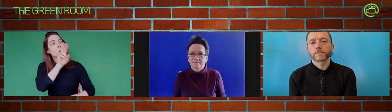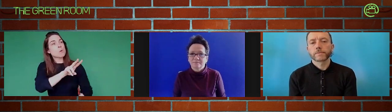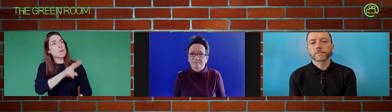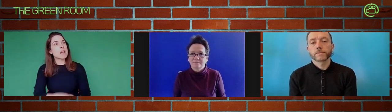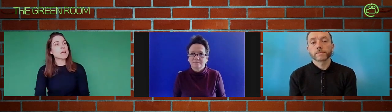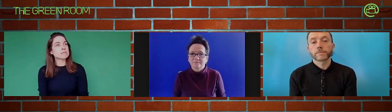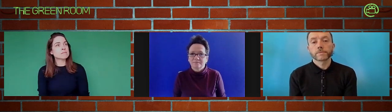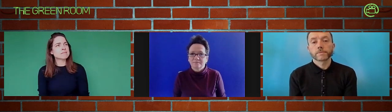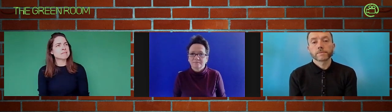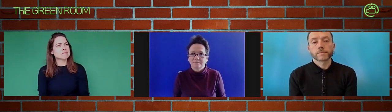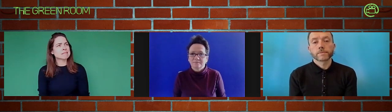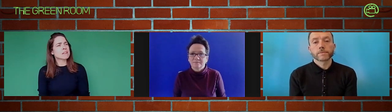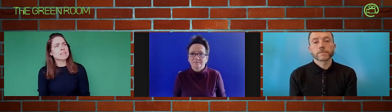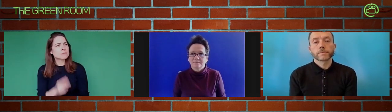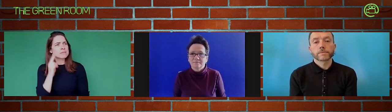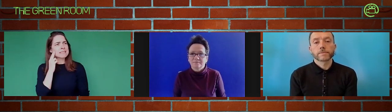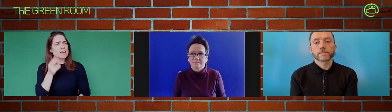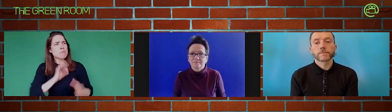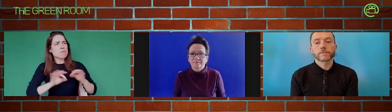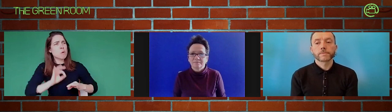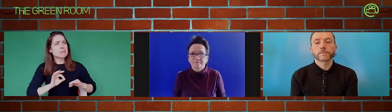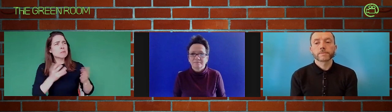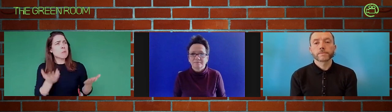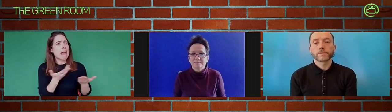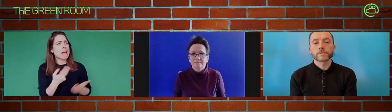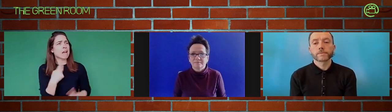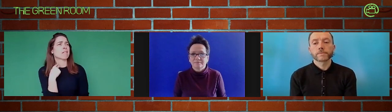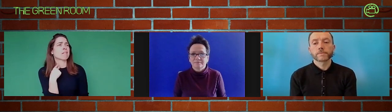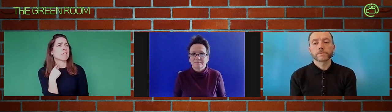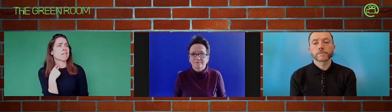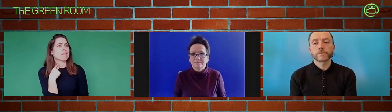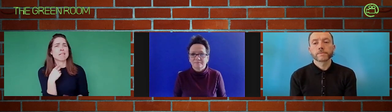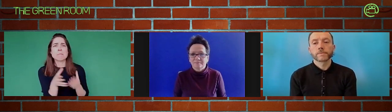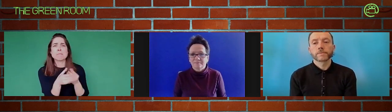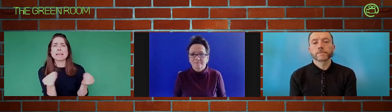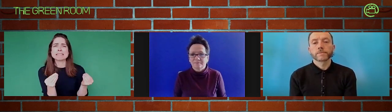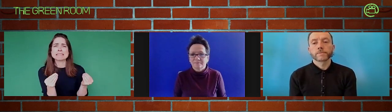performers because they're so brilliantly visual to watch